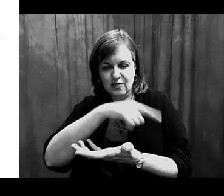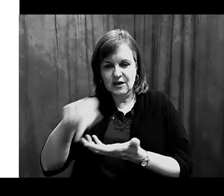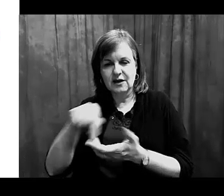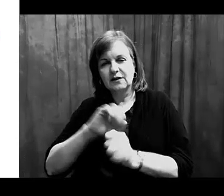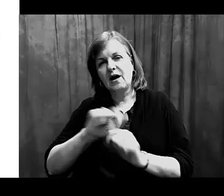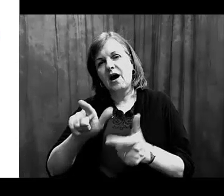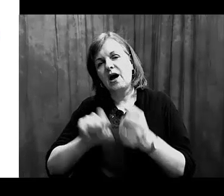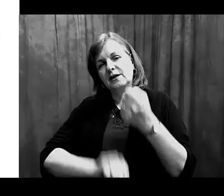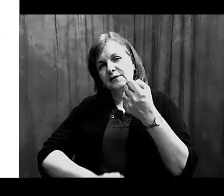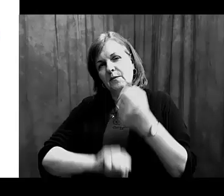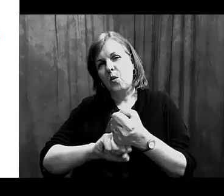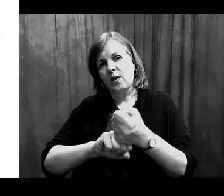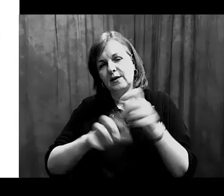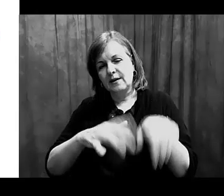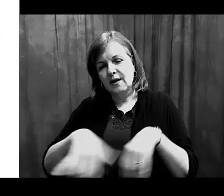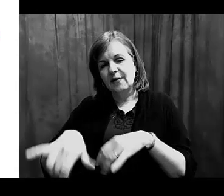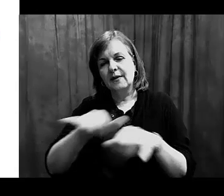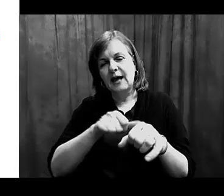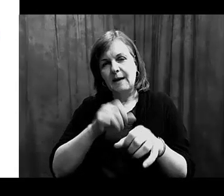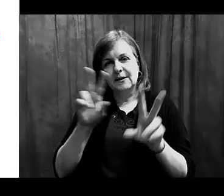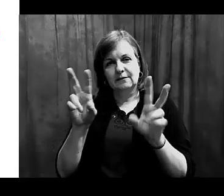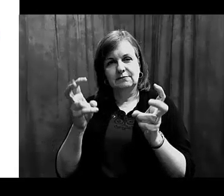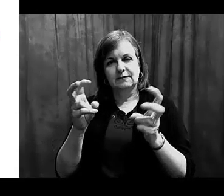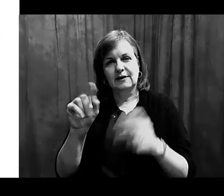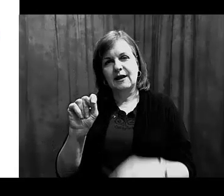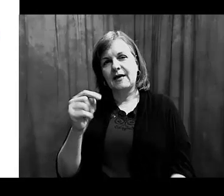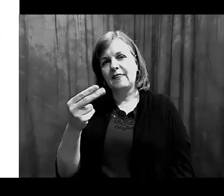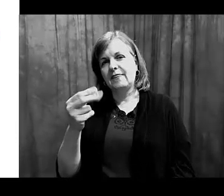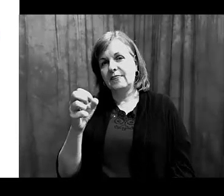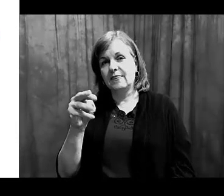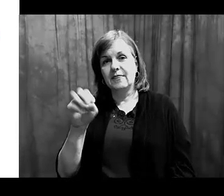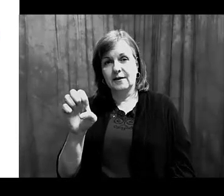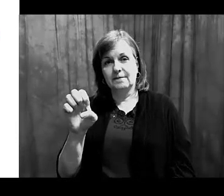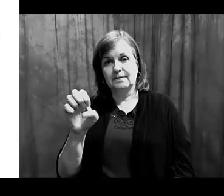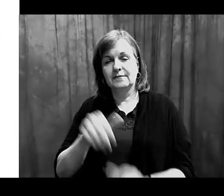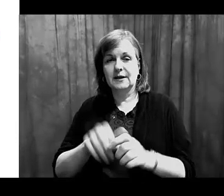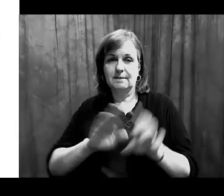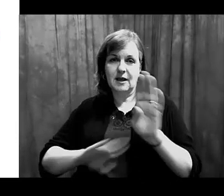that are going to support a common theme